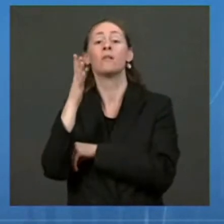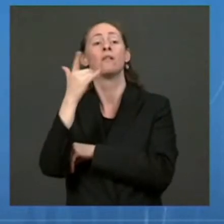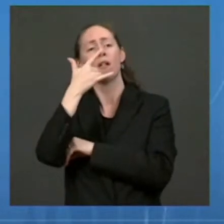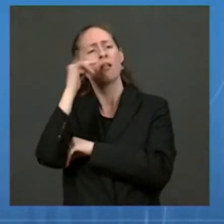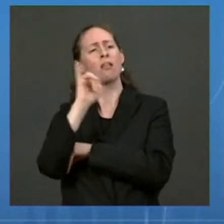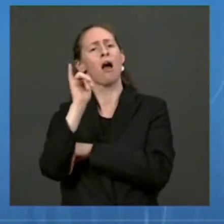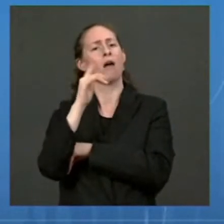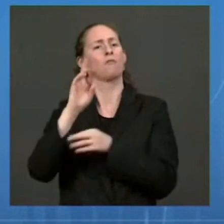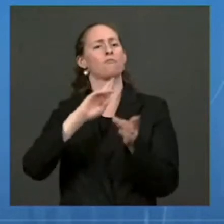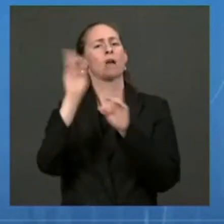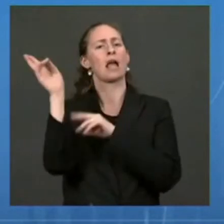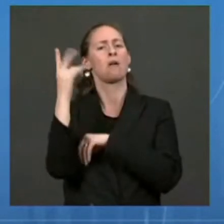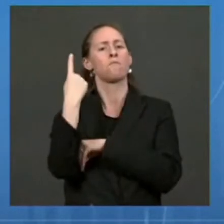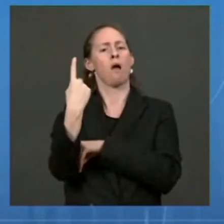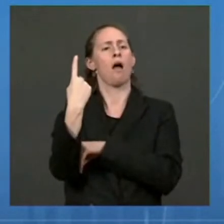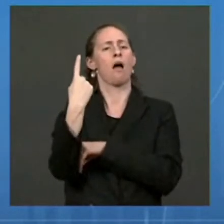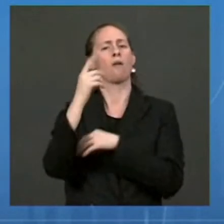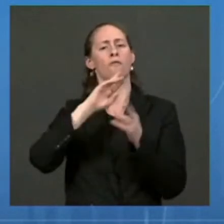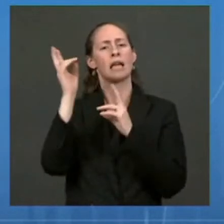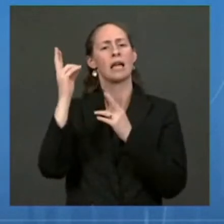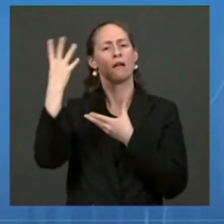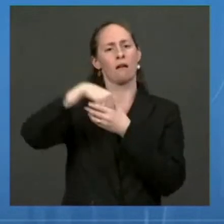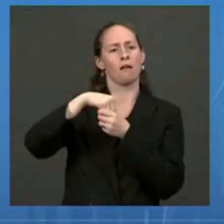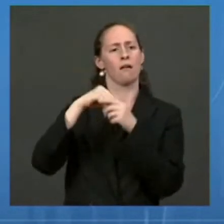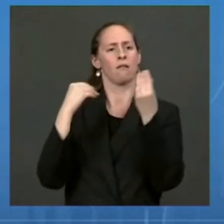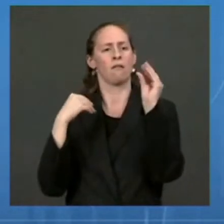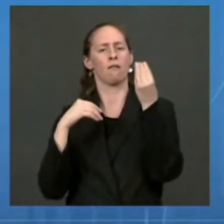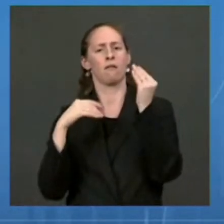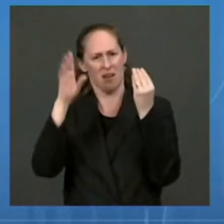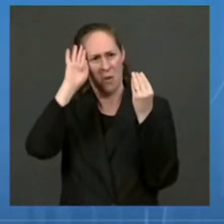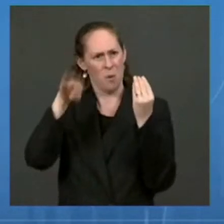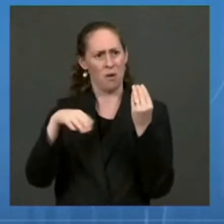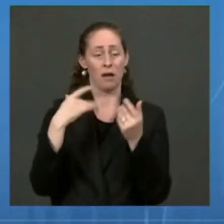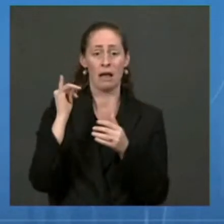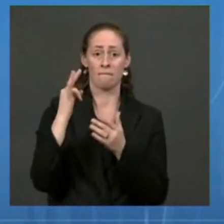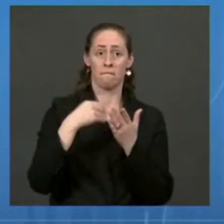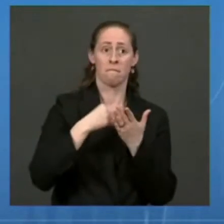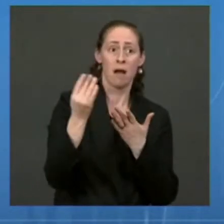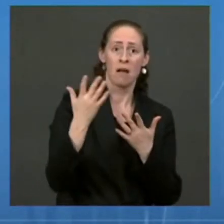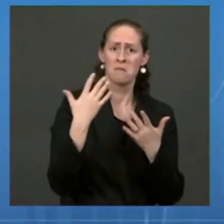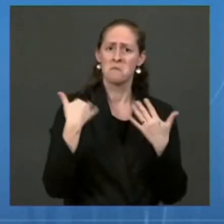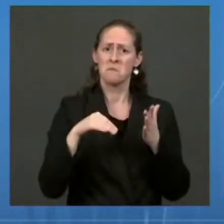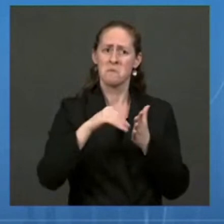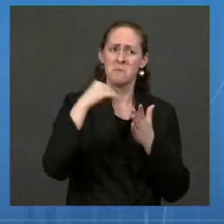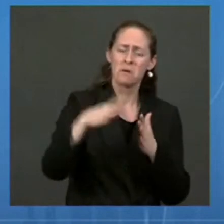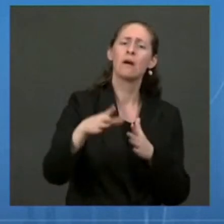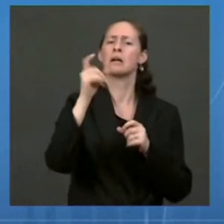THE AT HOME TEST WILL NOW ABLE TO BE SOLD IN SINGLE TEST PACKS MEETING AMERICANS WILL